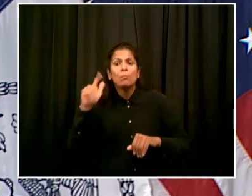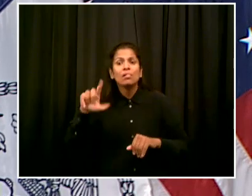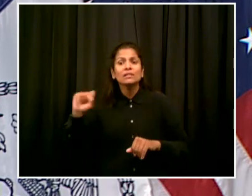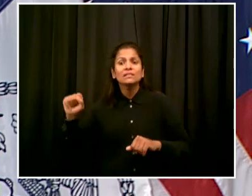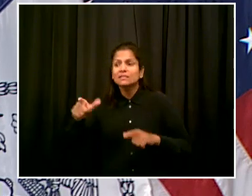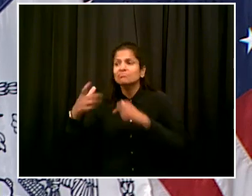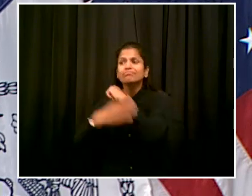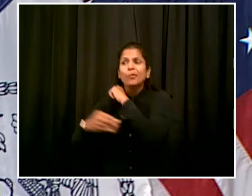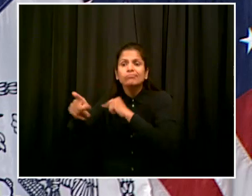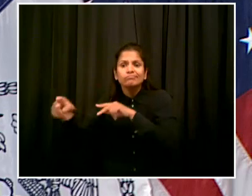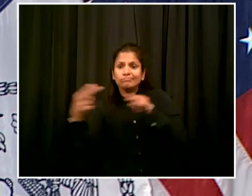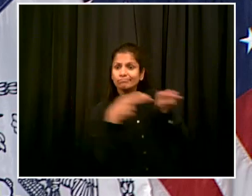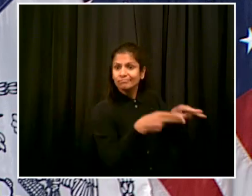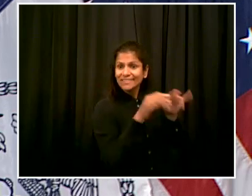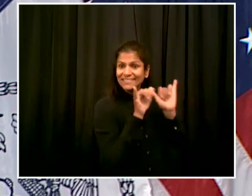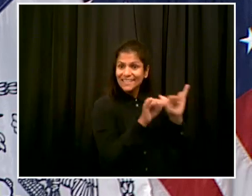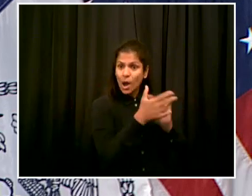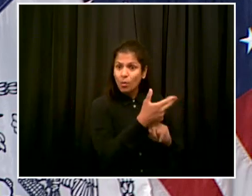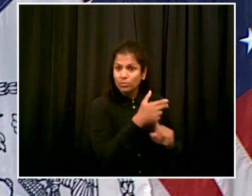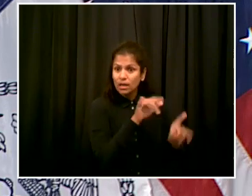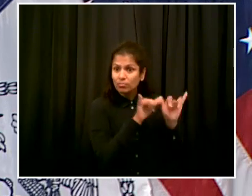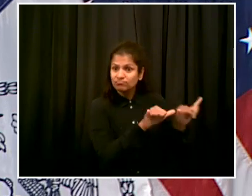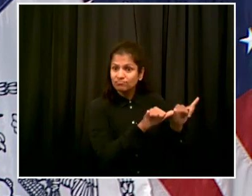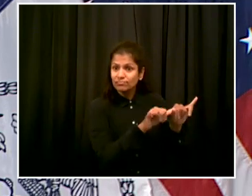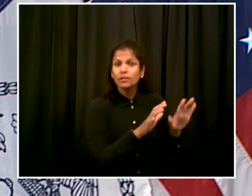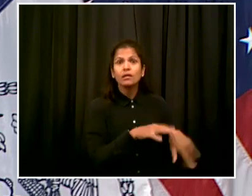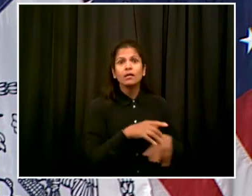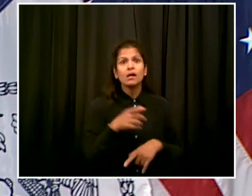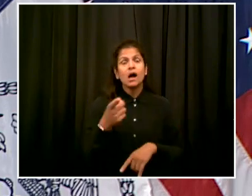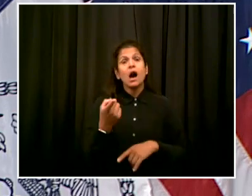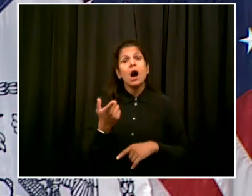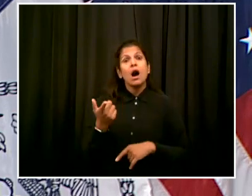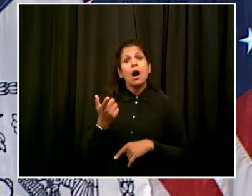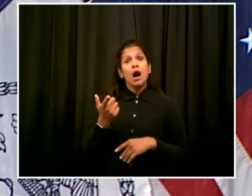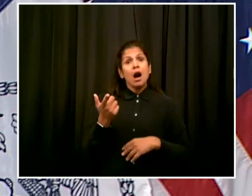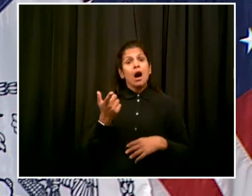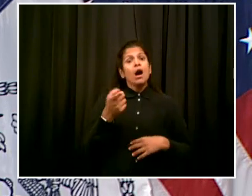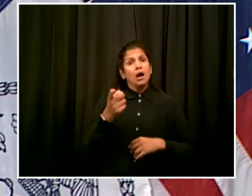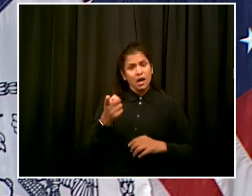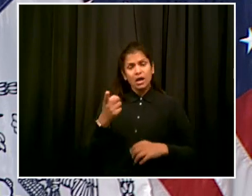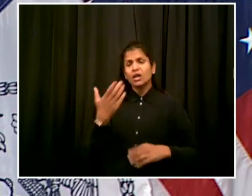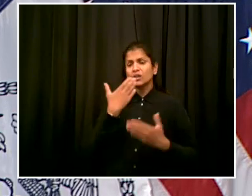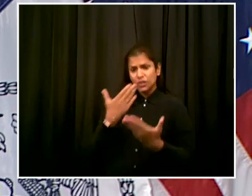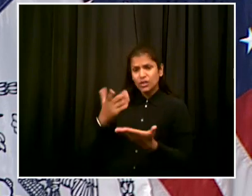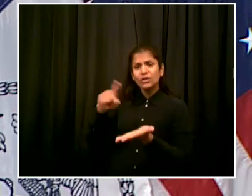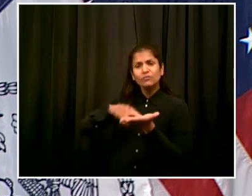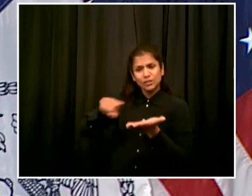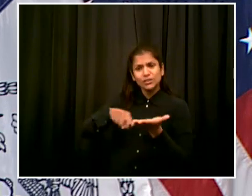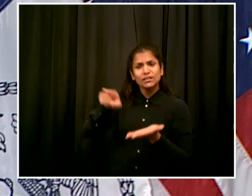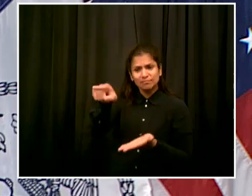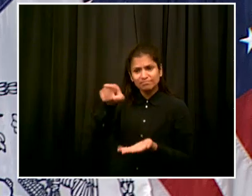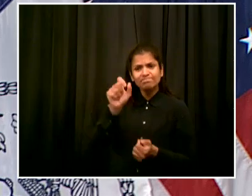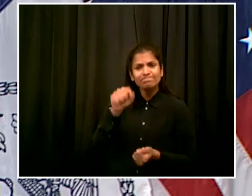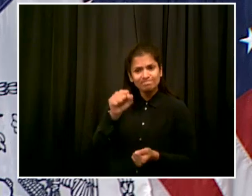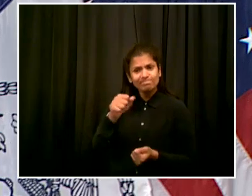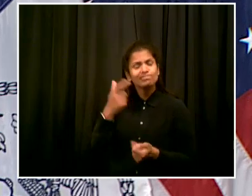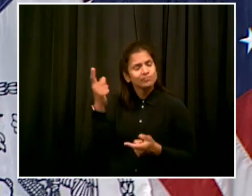THAT? AND WHAT IS THE LONG-TERM PLAN FOR THOSE STAYING IN THOSE HOTELS? DAVID, YOU HAVE DONE YOUR